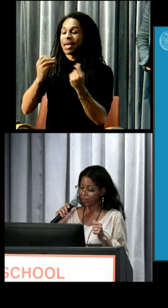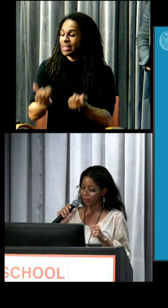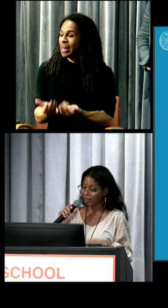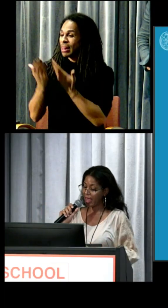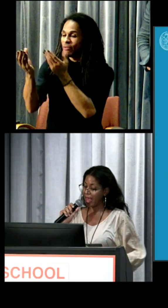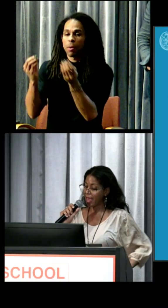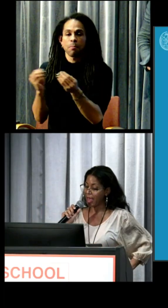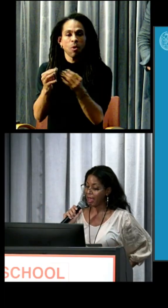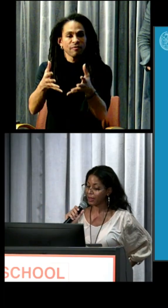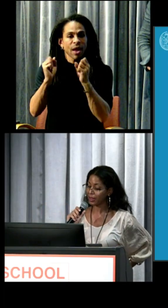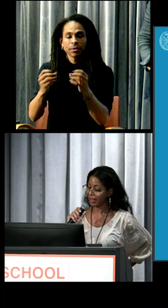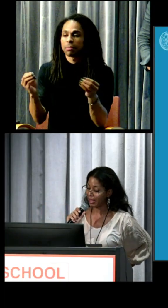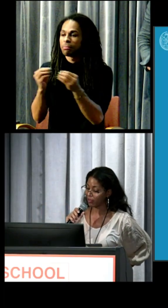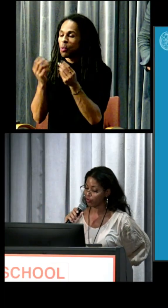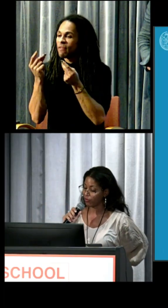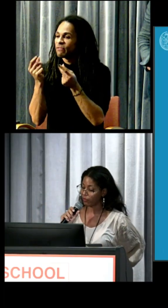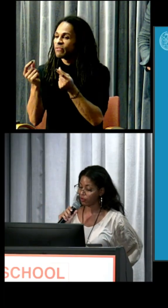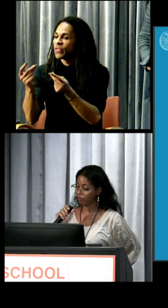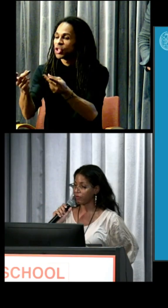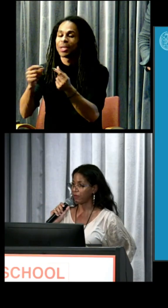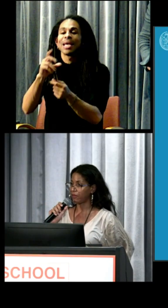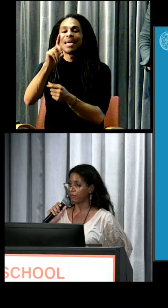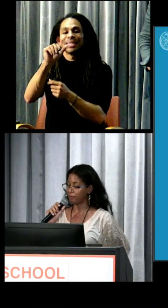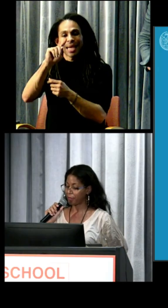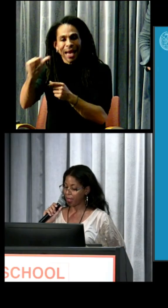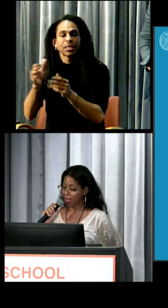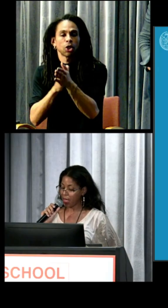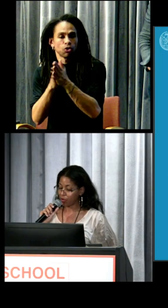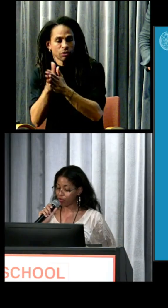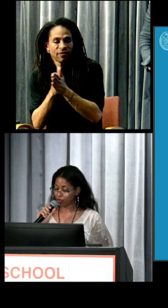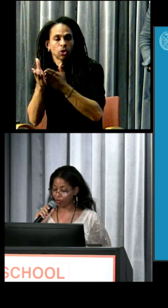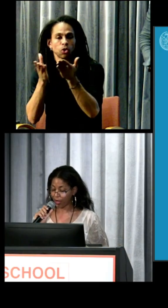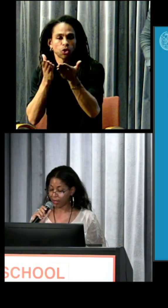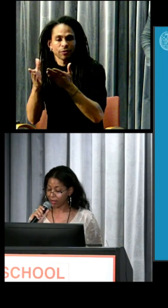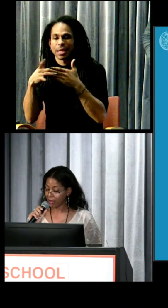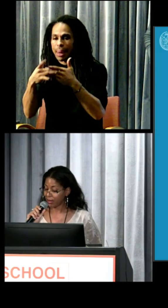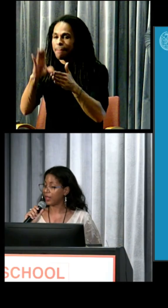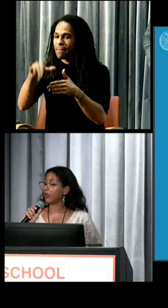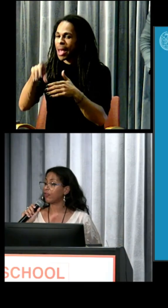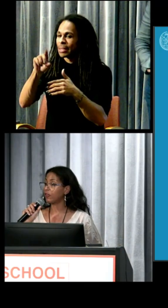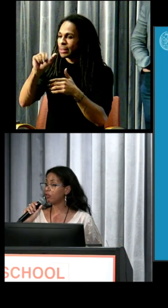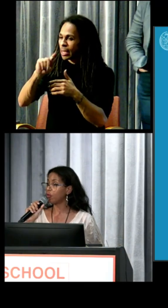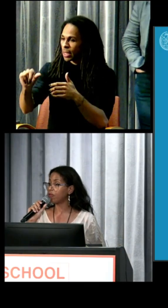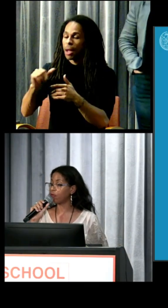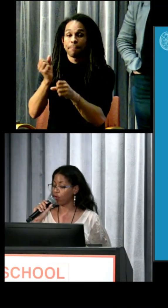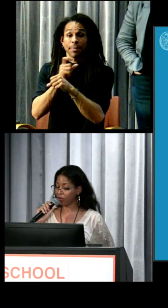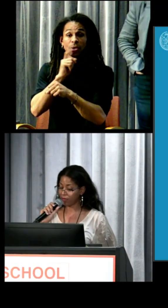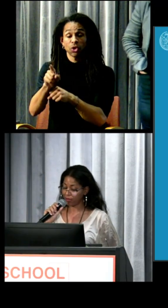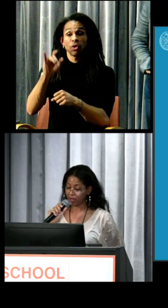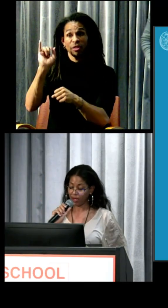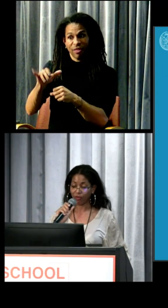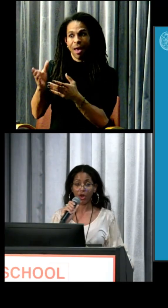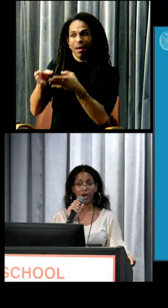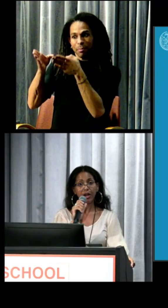land use to waste generation, but we didn't have that for all of the block types in the simulation.